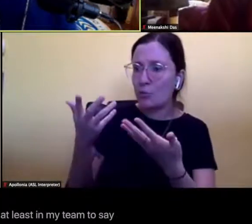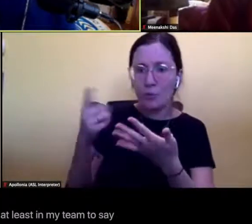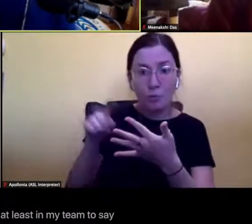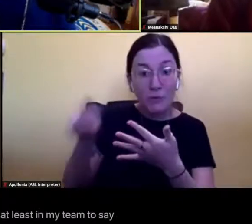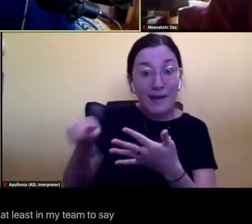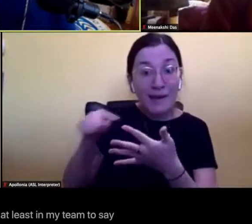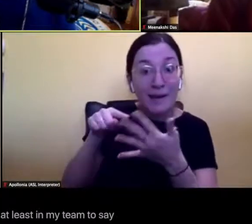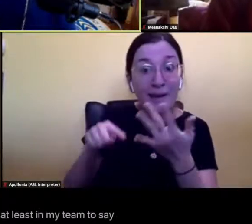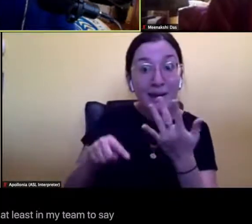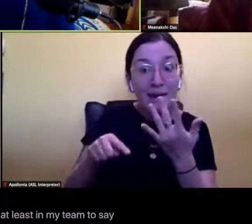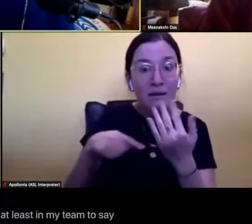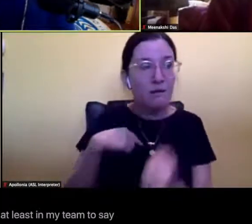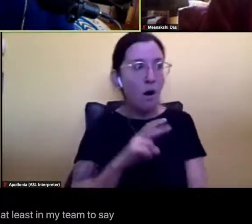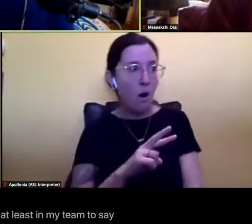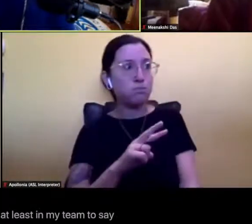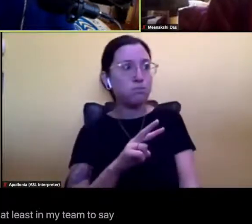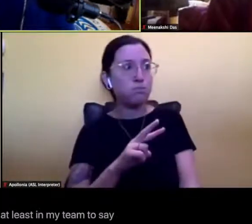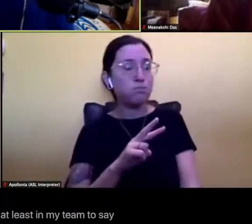But even then I would say that there was